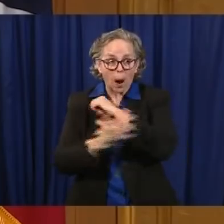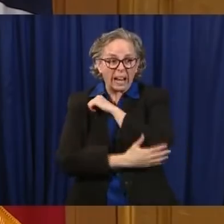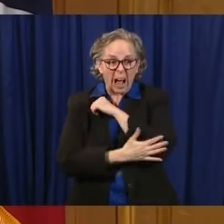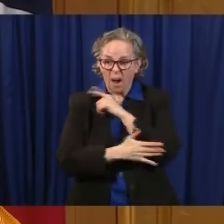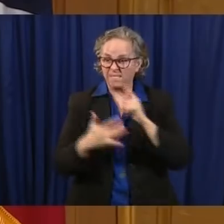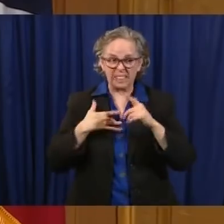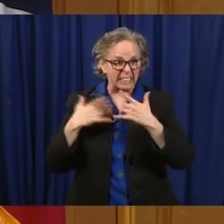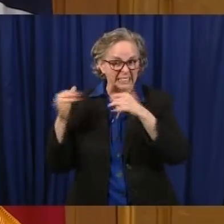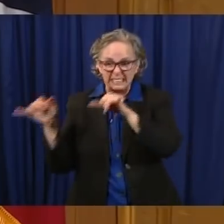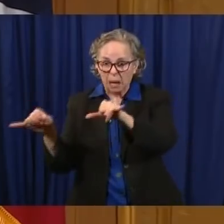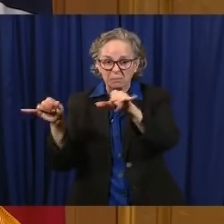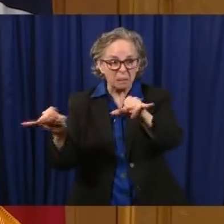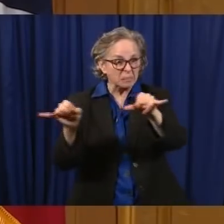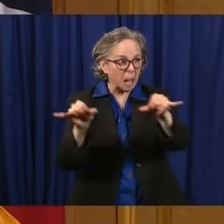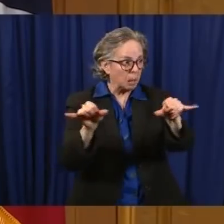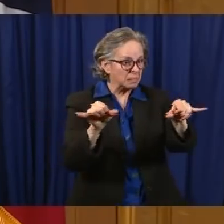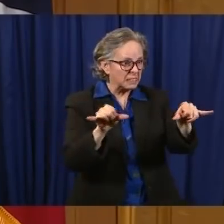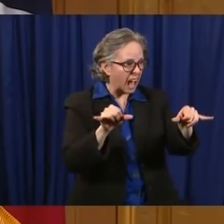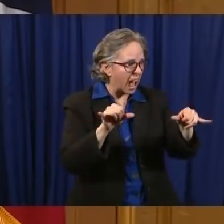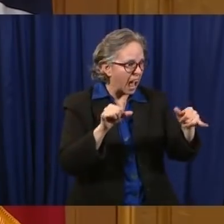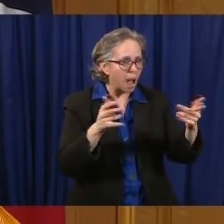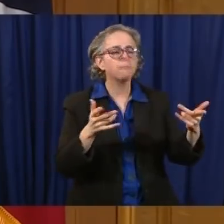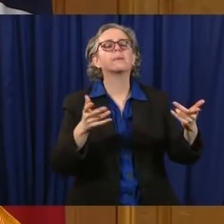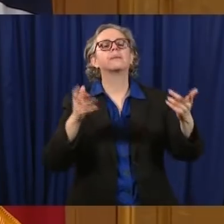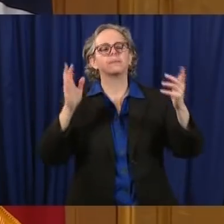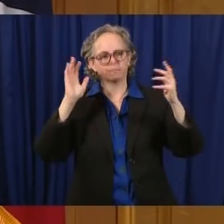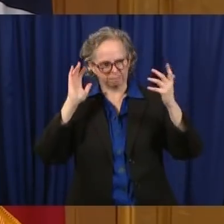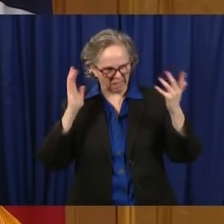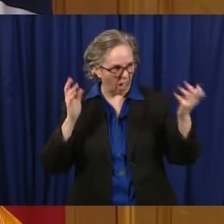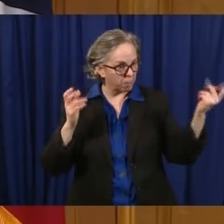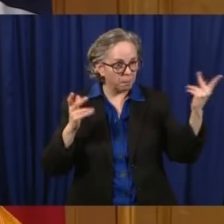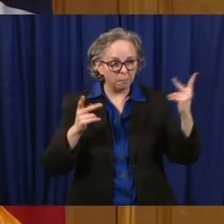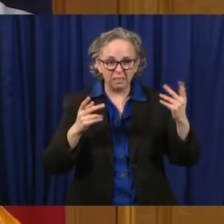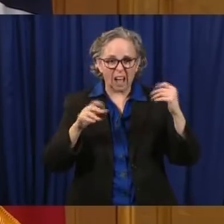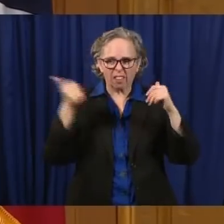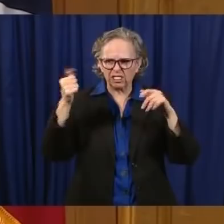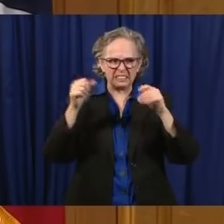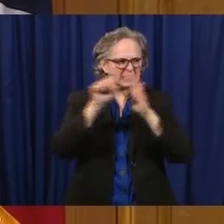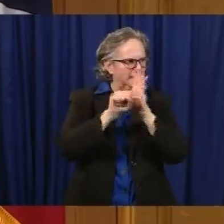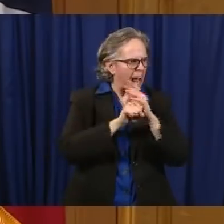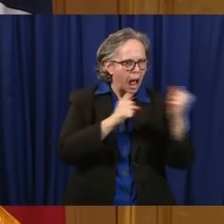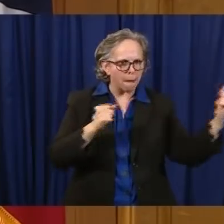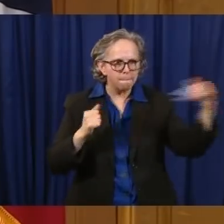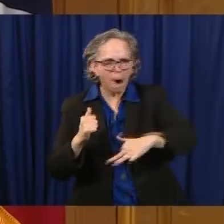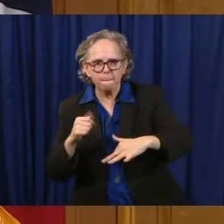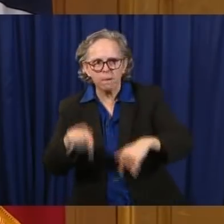GOING TO CONTINUE TO MONITOR. IF THERE ARE ADDITIONAL COUNTIES THAT APPEAR TO HAVE A